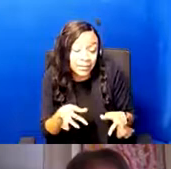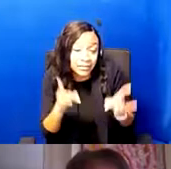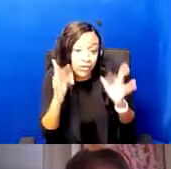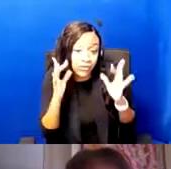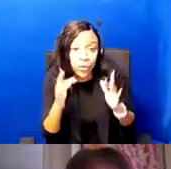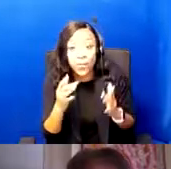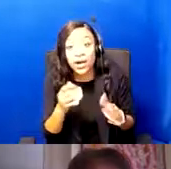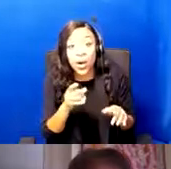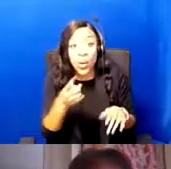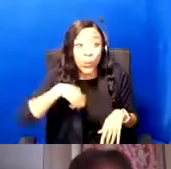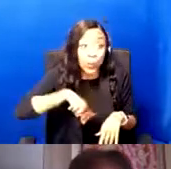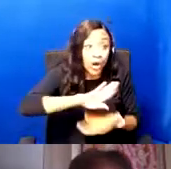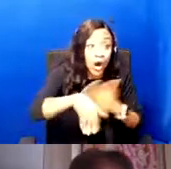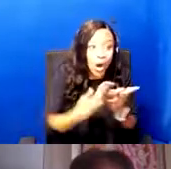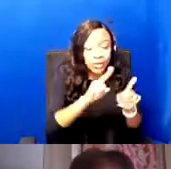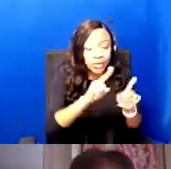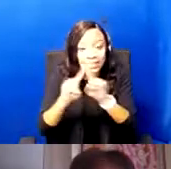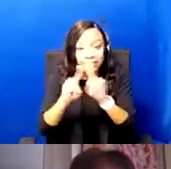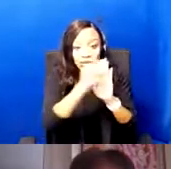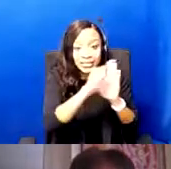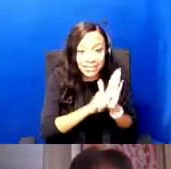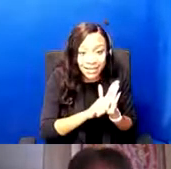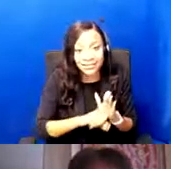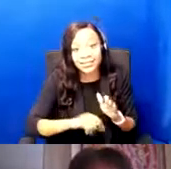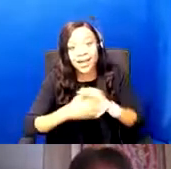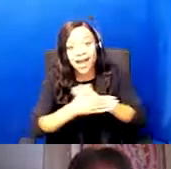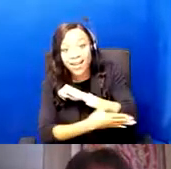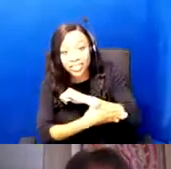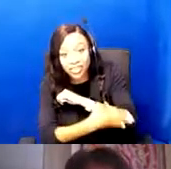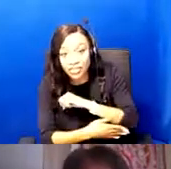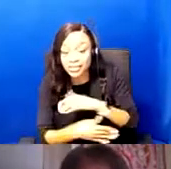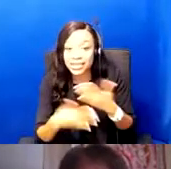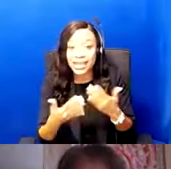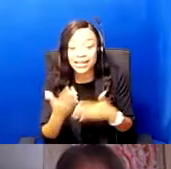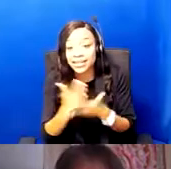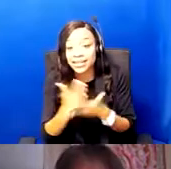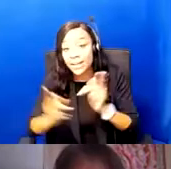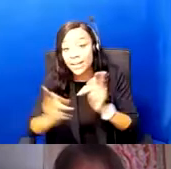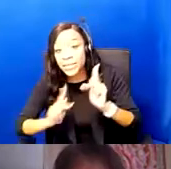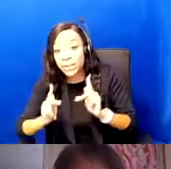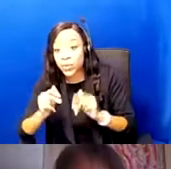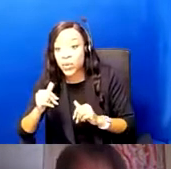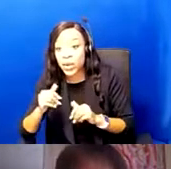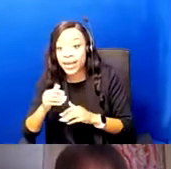for different things and may be from certain people from one country are not allowed into this other country. We don't know when that will change.